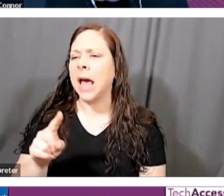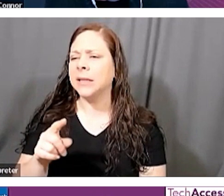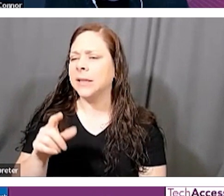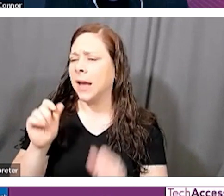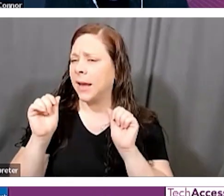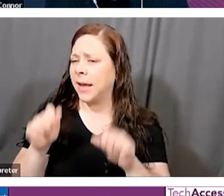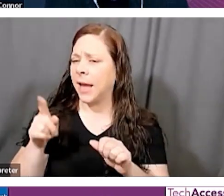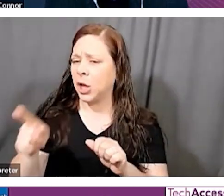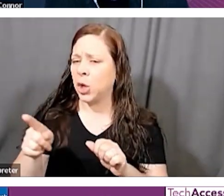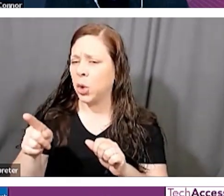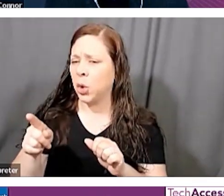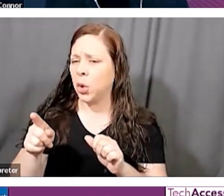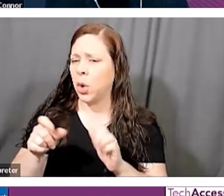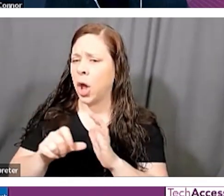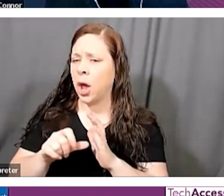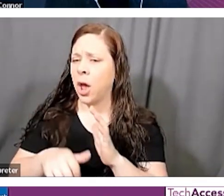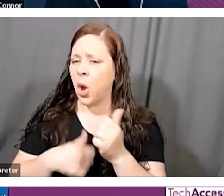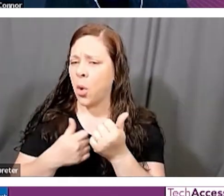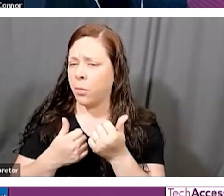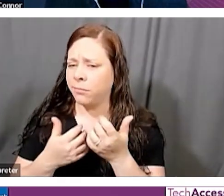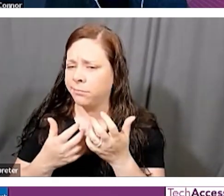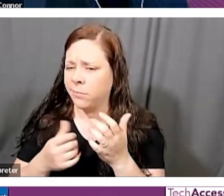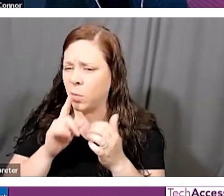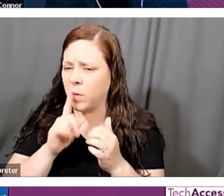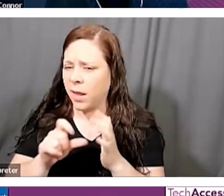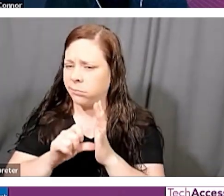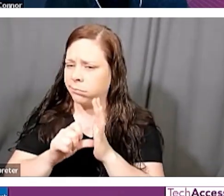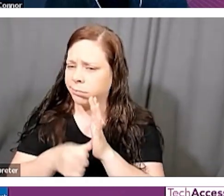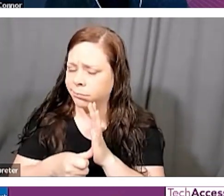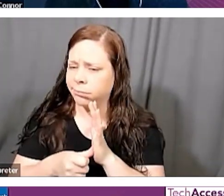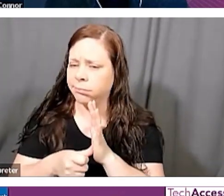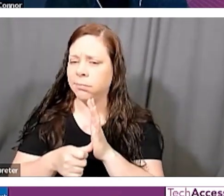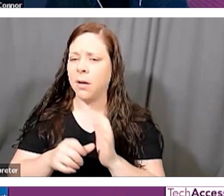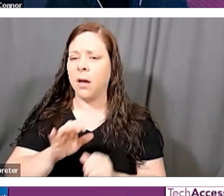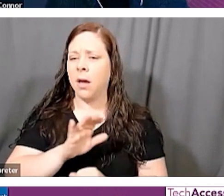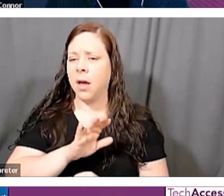longer term memory through like a self-fulfilling prophecy by asking people, taking your instruction,